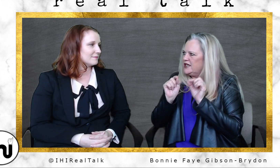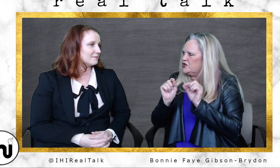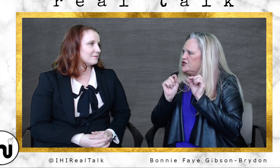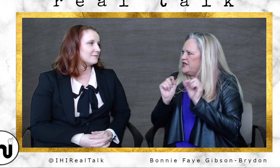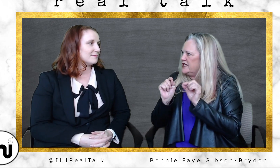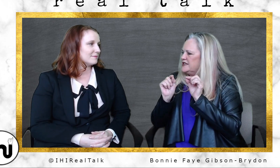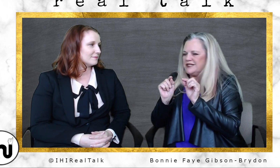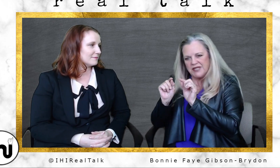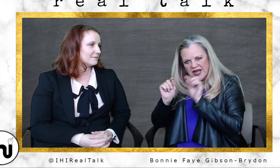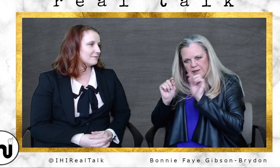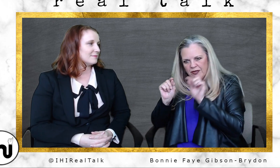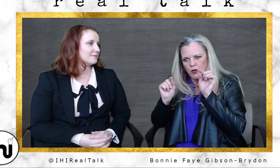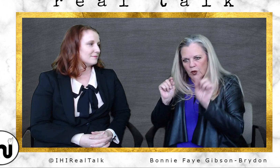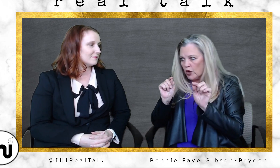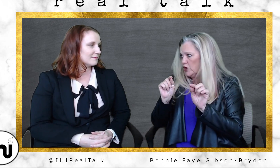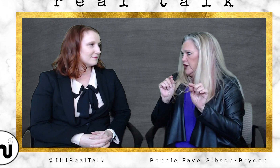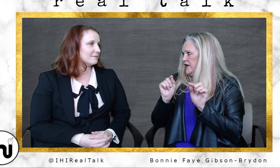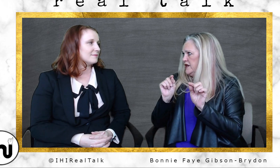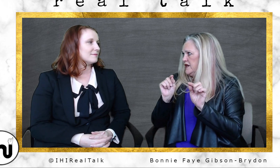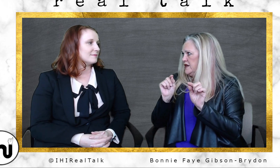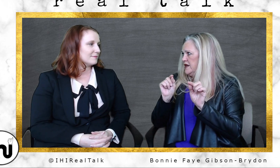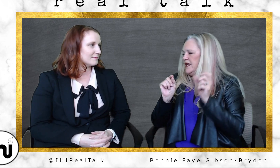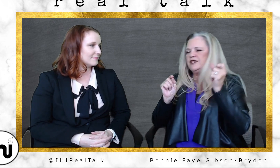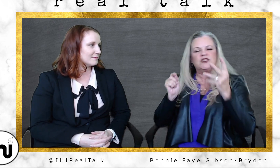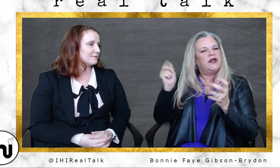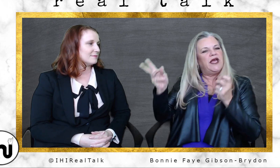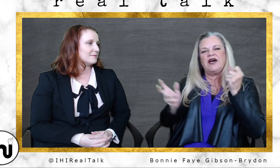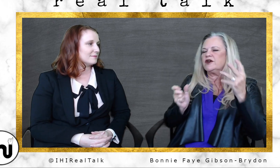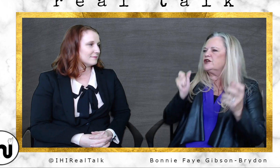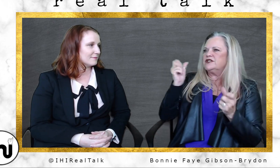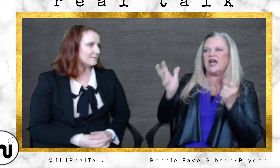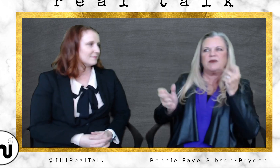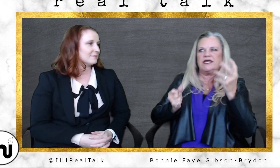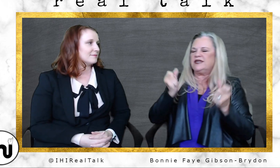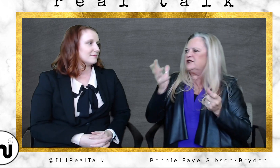understands it's not about the word is gonna have a good time getting into the